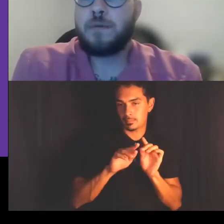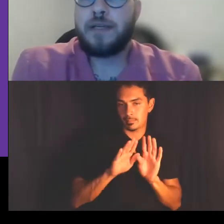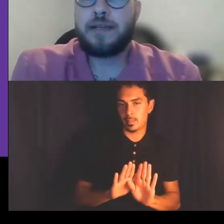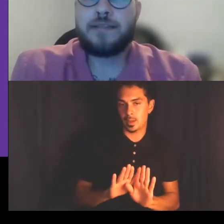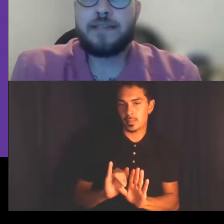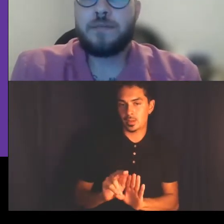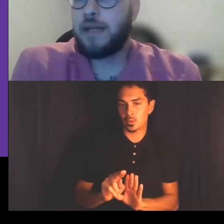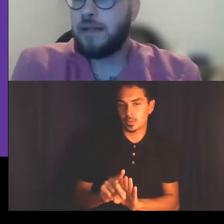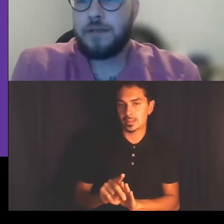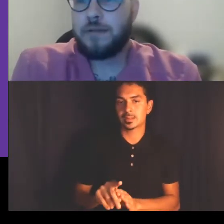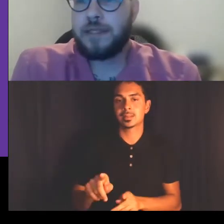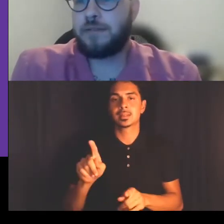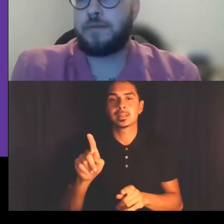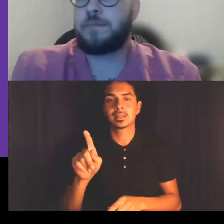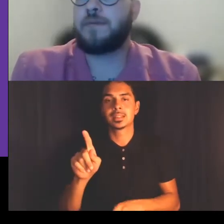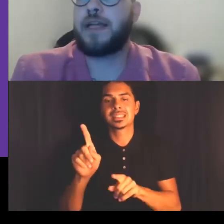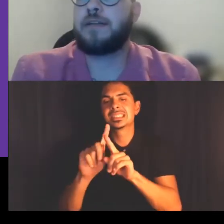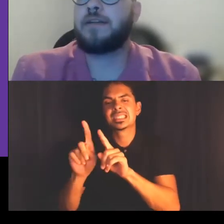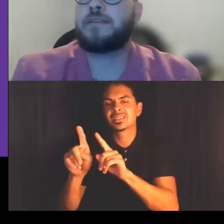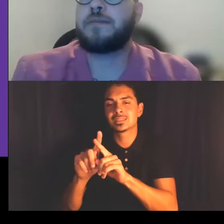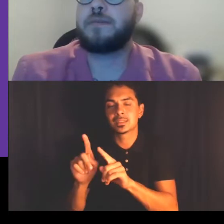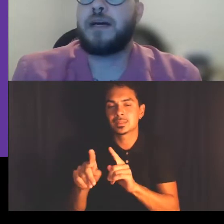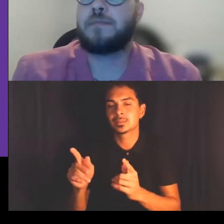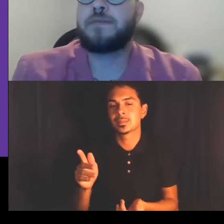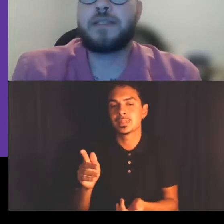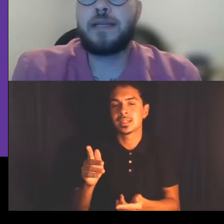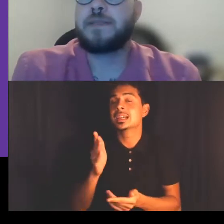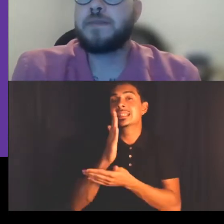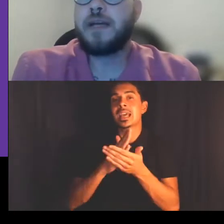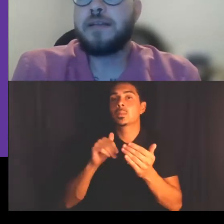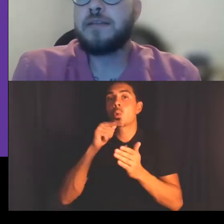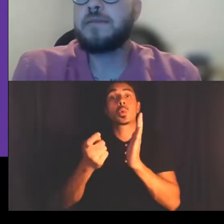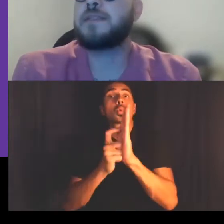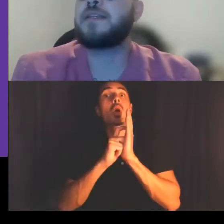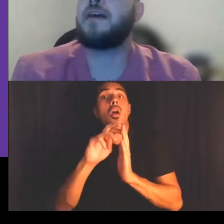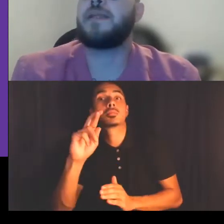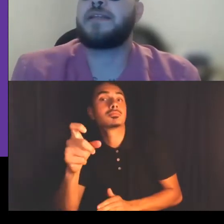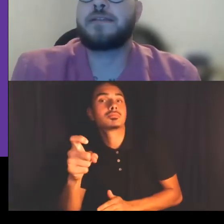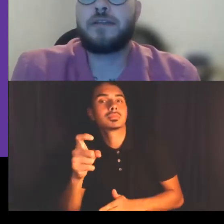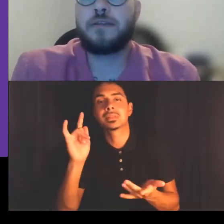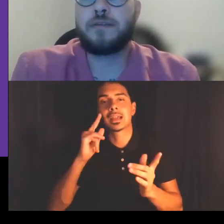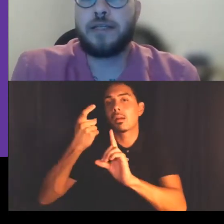people can access without ever going to a provider, so different types of condoms like external